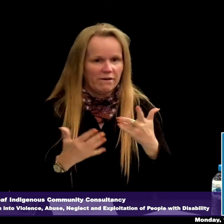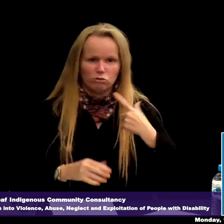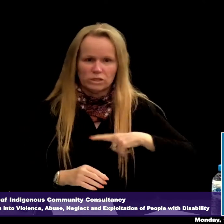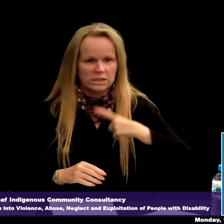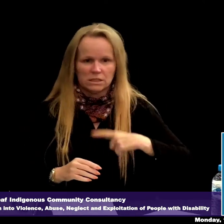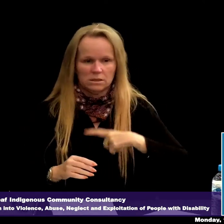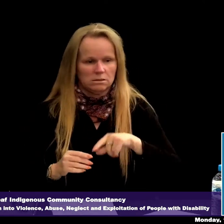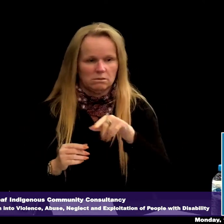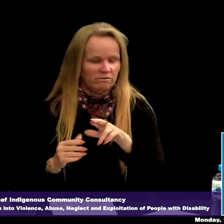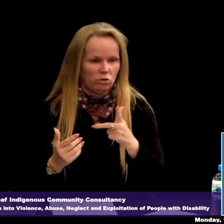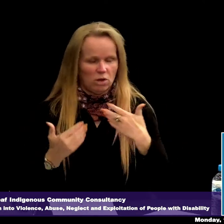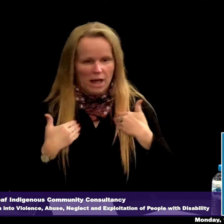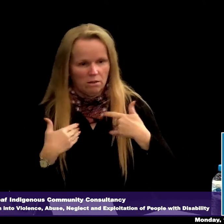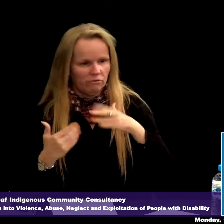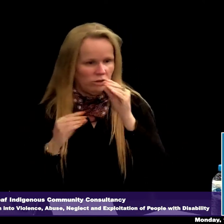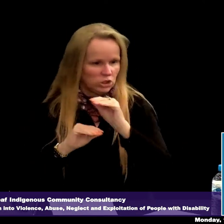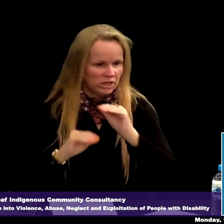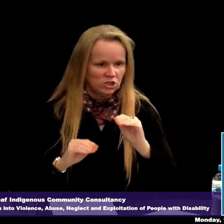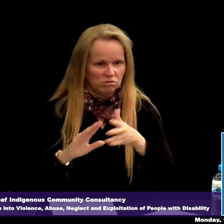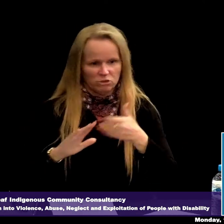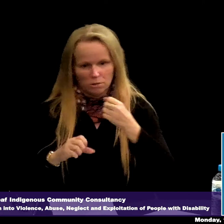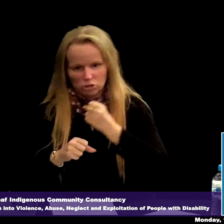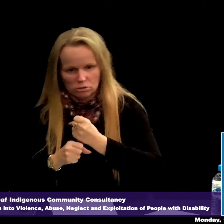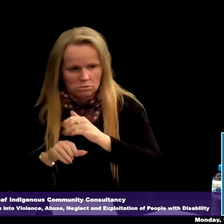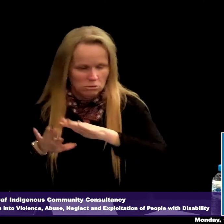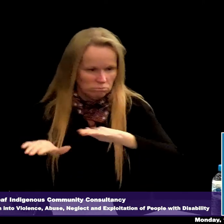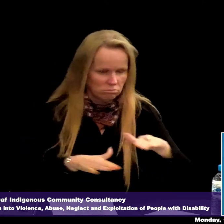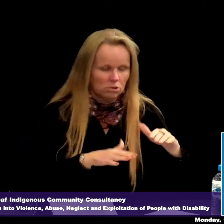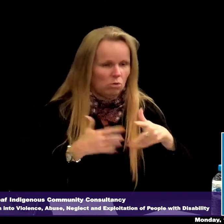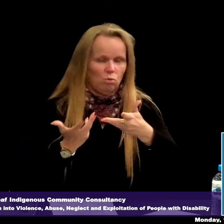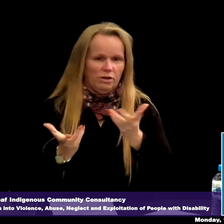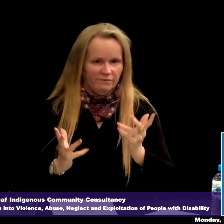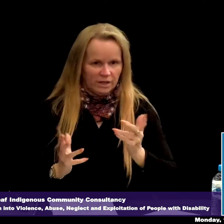lot for no reason or maybe they have to move for health reasons or they are part of the